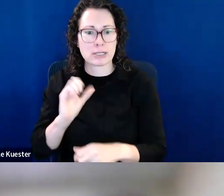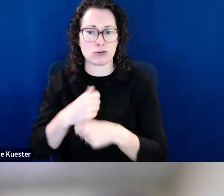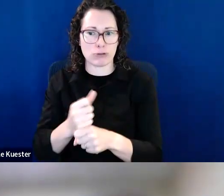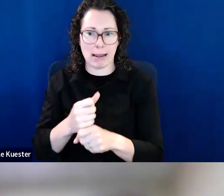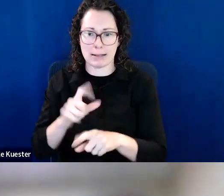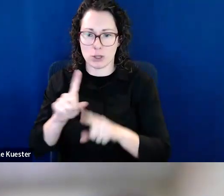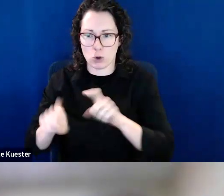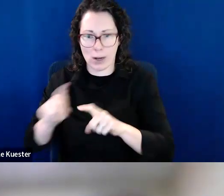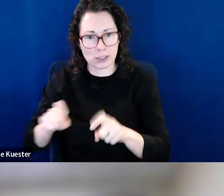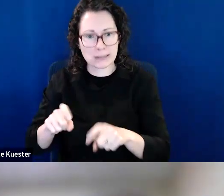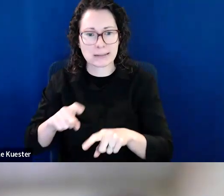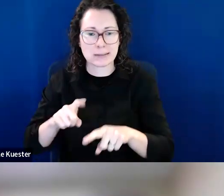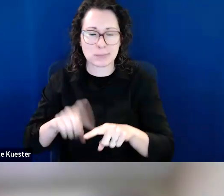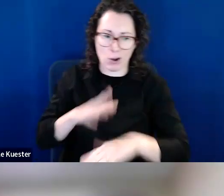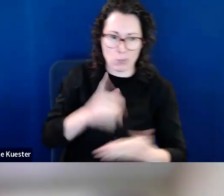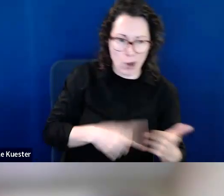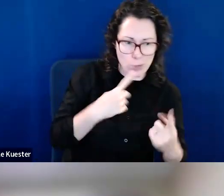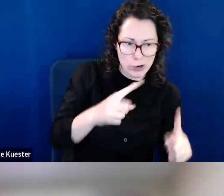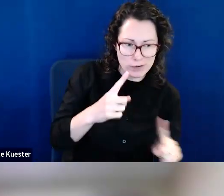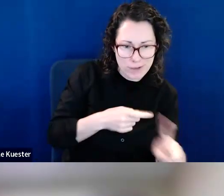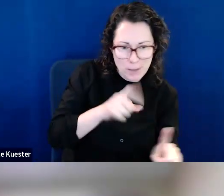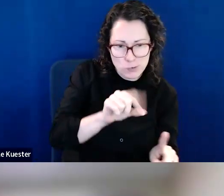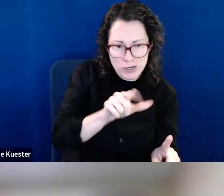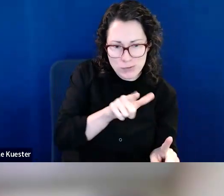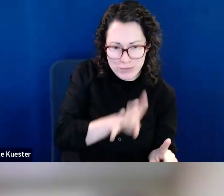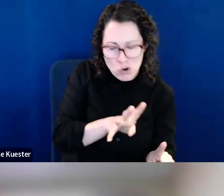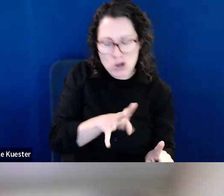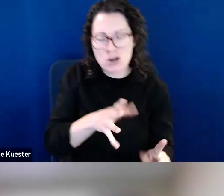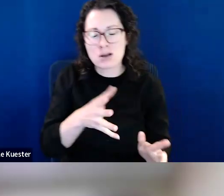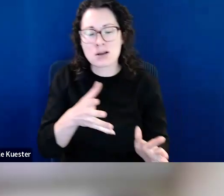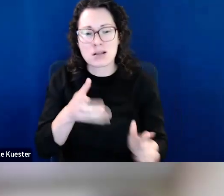based on lessons learned of what worked and what didn't because part of it was to help